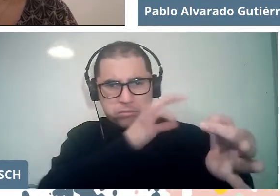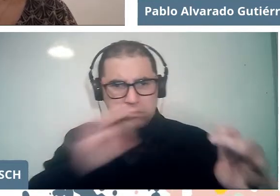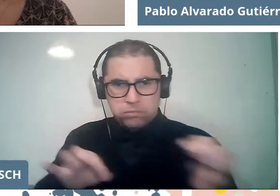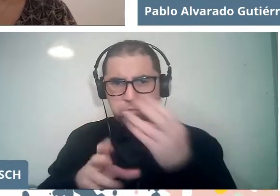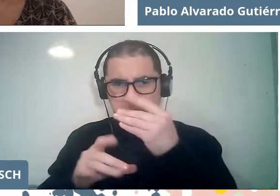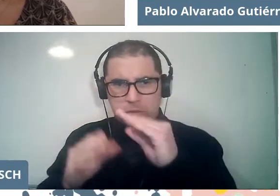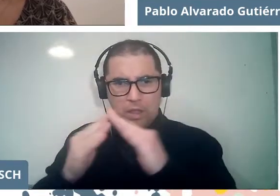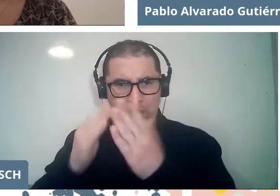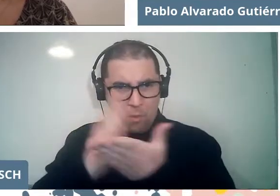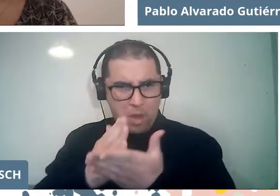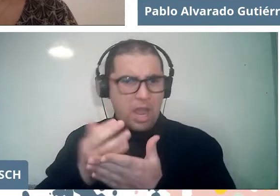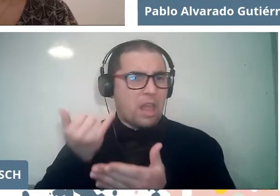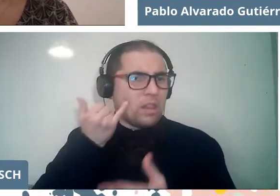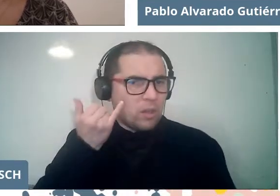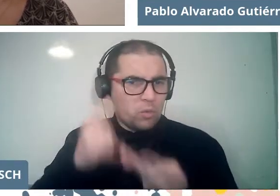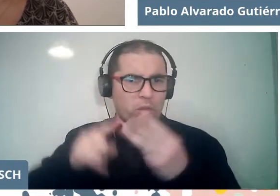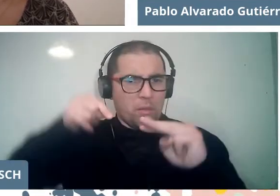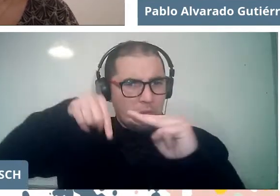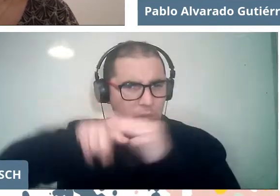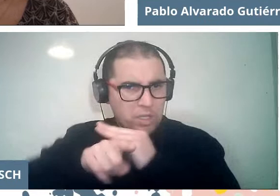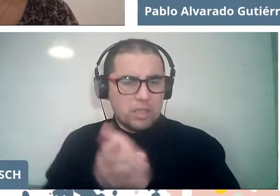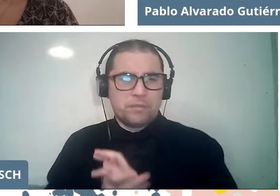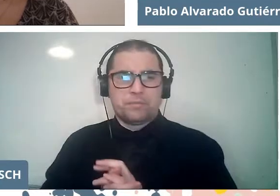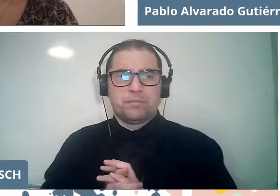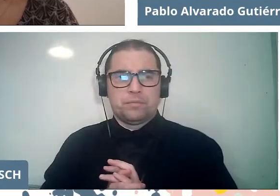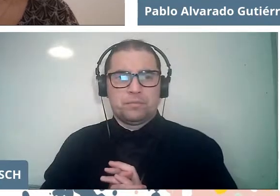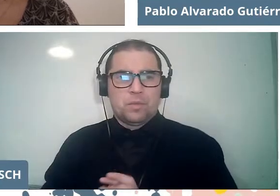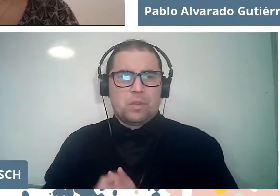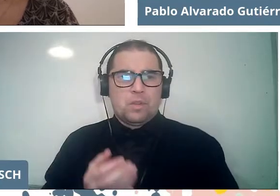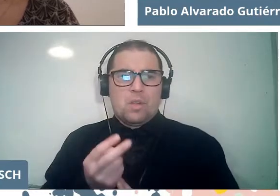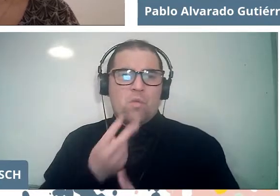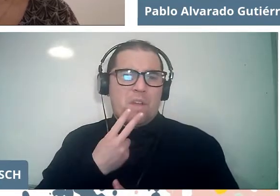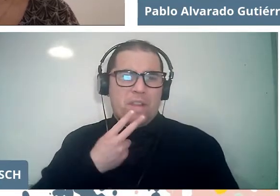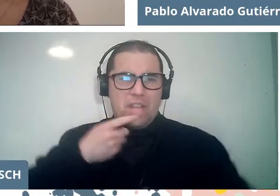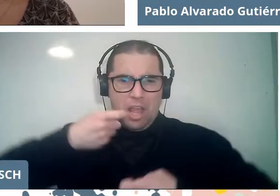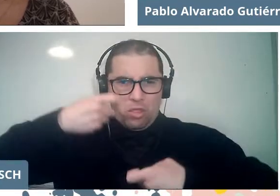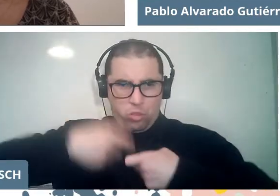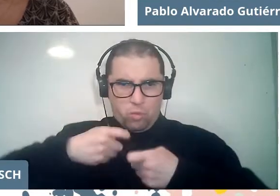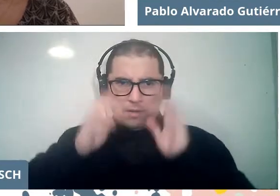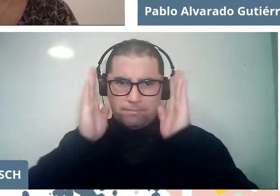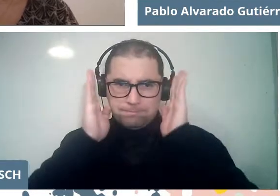of institutes, of conservatory, have a tremendous discipline,